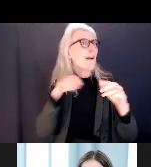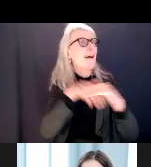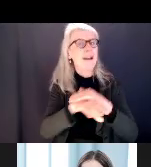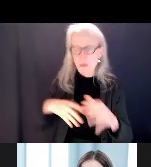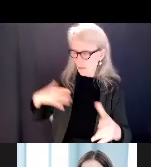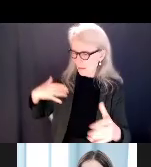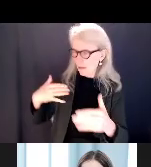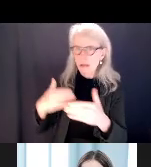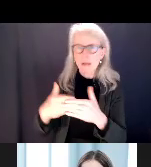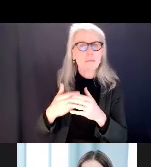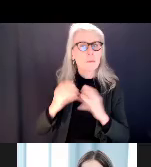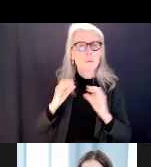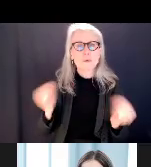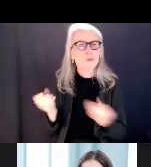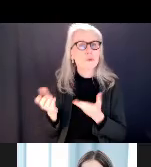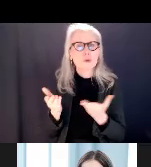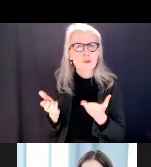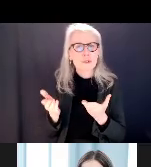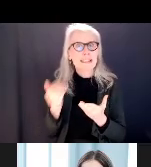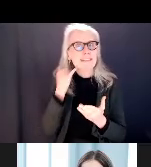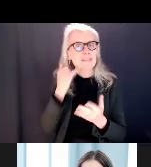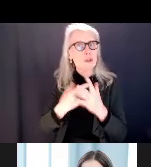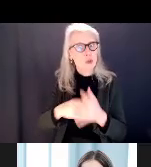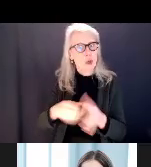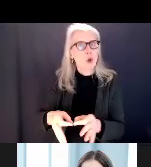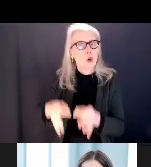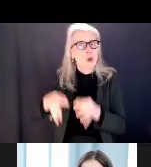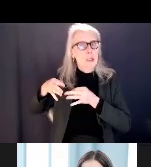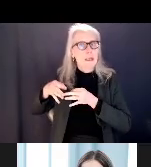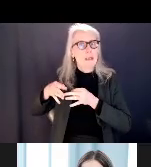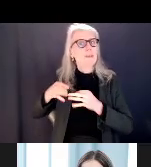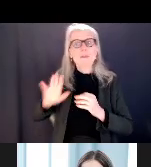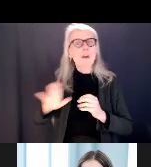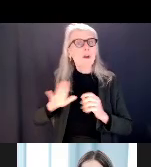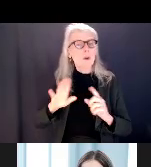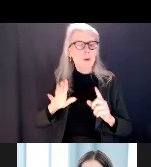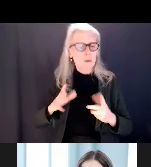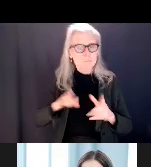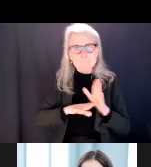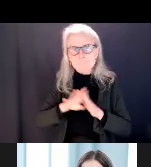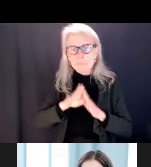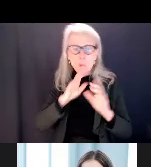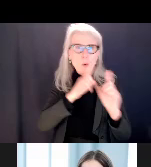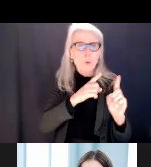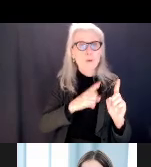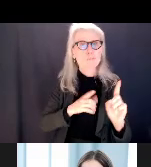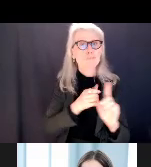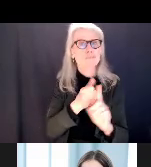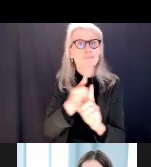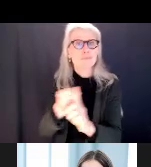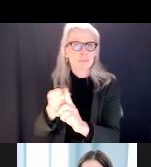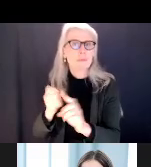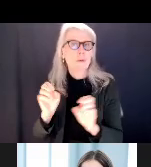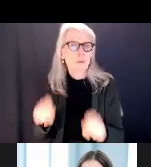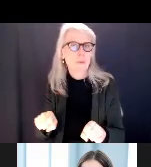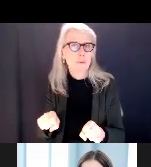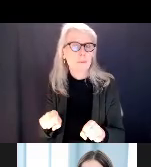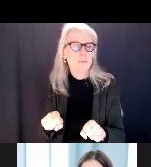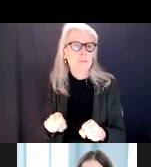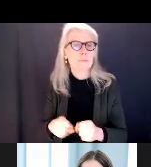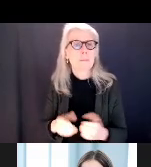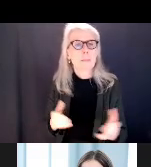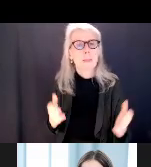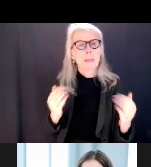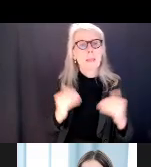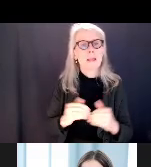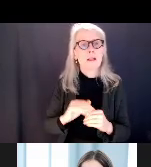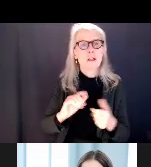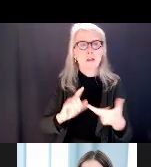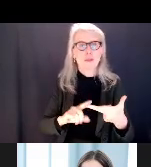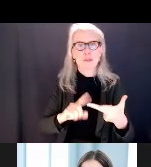than if they had started earlier. And then the third question was what's your perspective on how